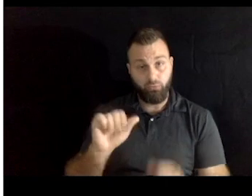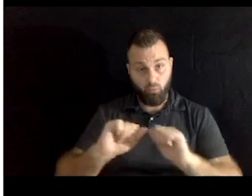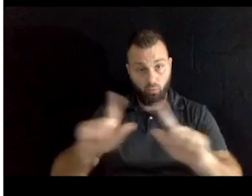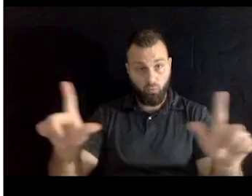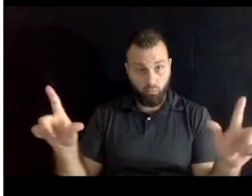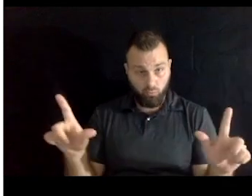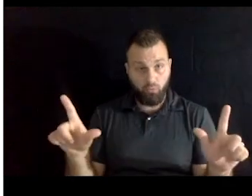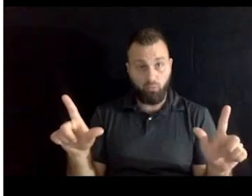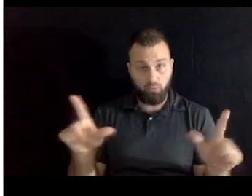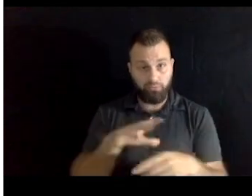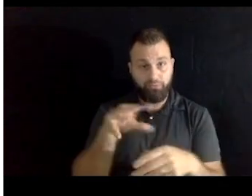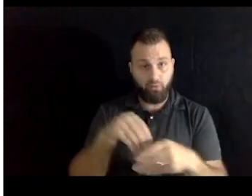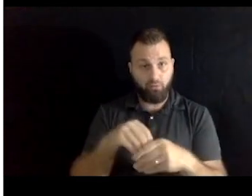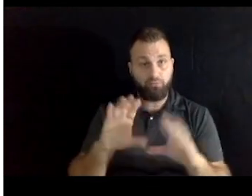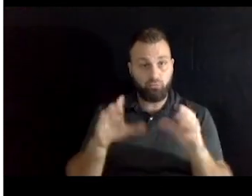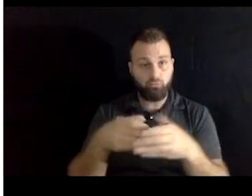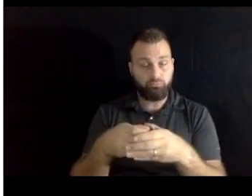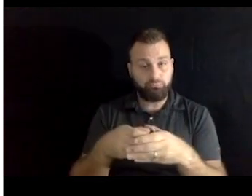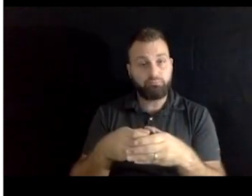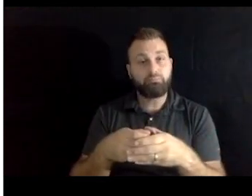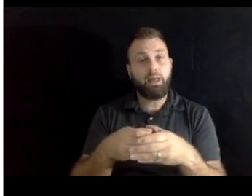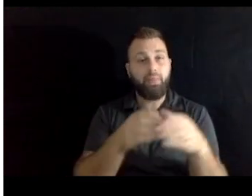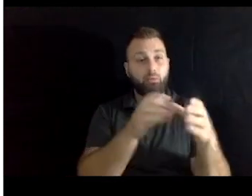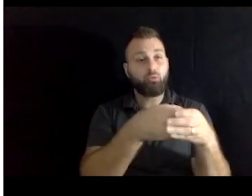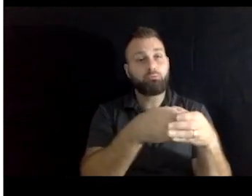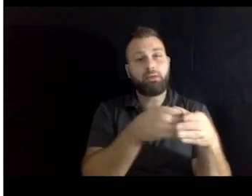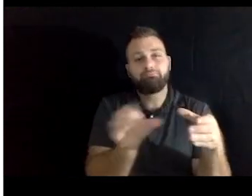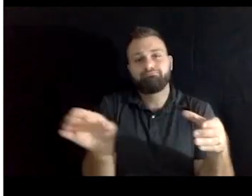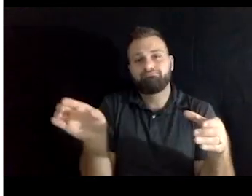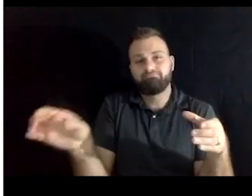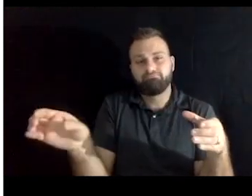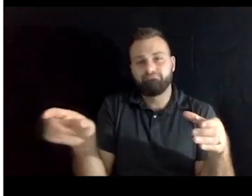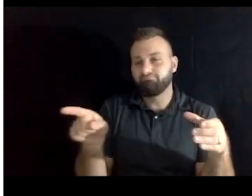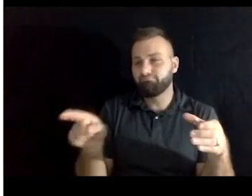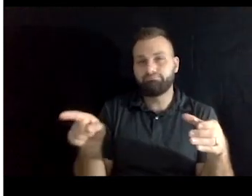And there was a subset of the treatment groups that received employment supports